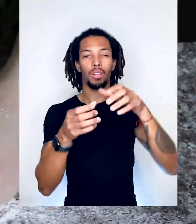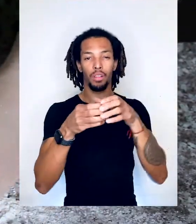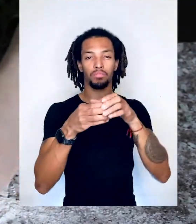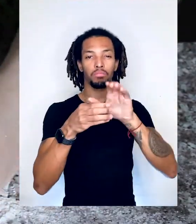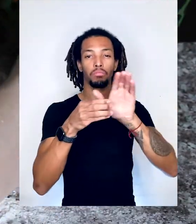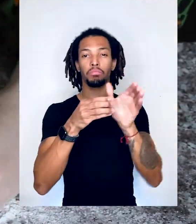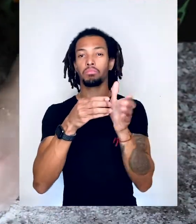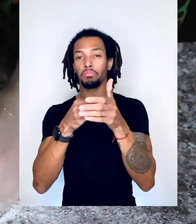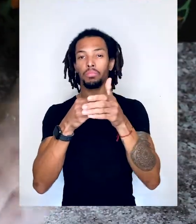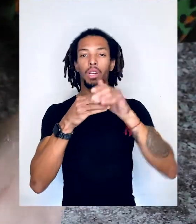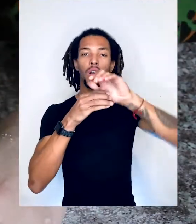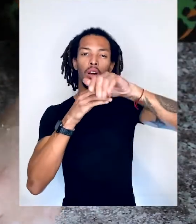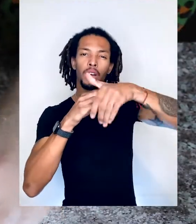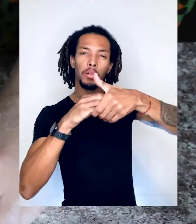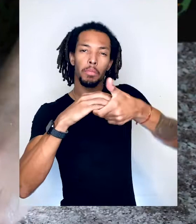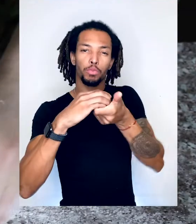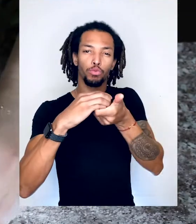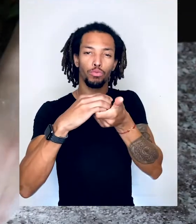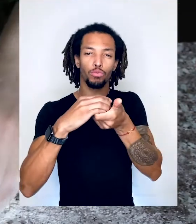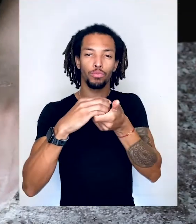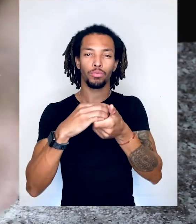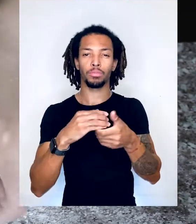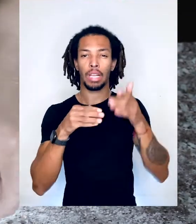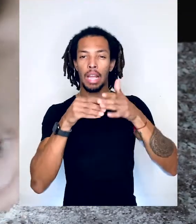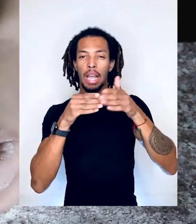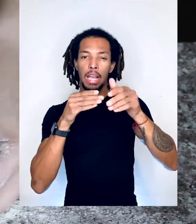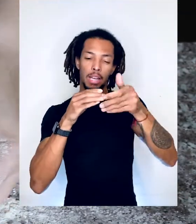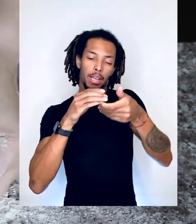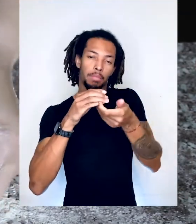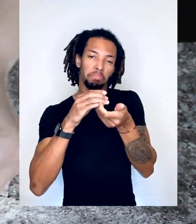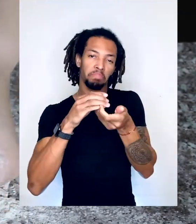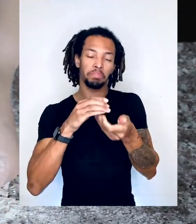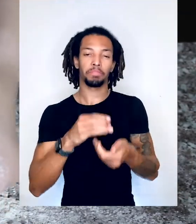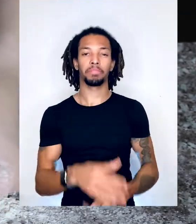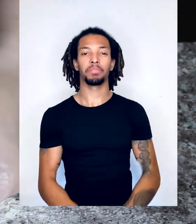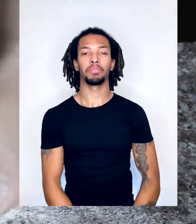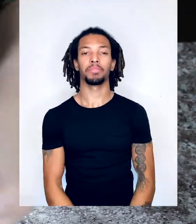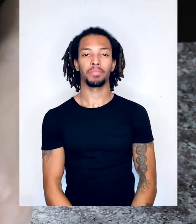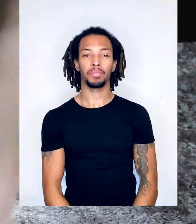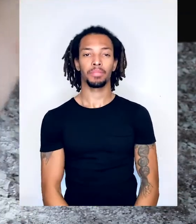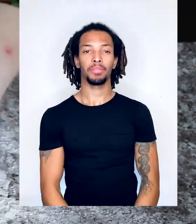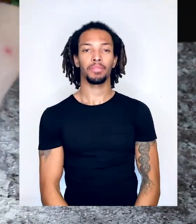...into a spiral shape. And sort of tuck the end under.